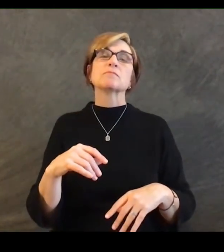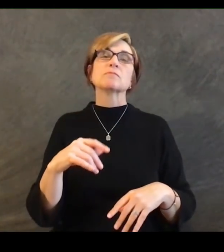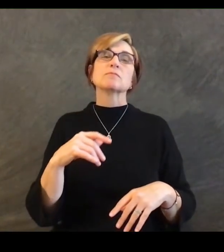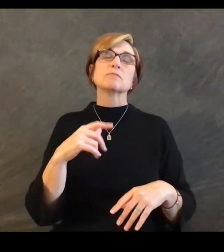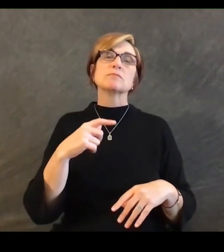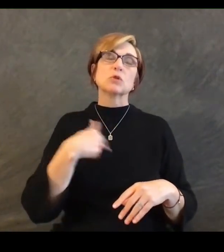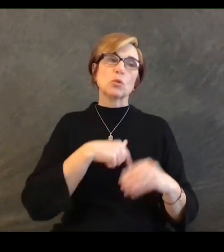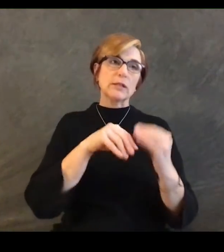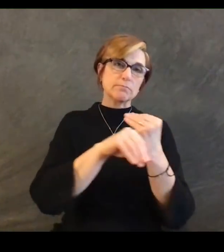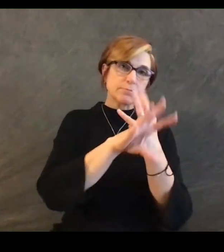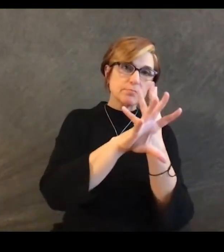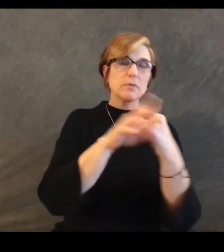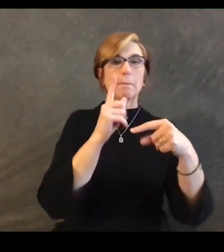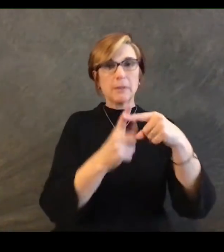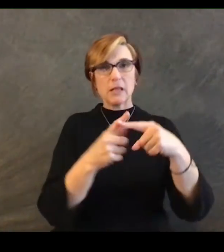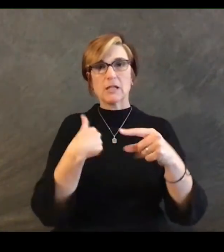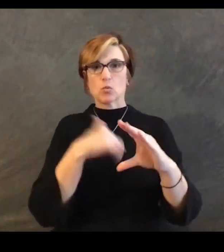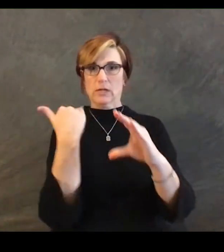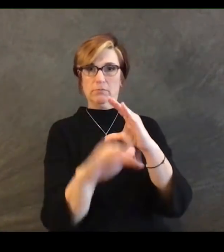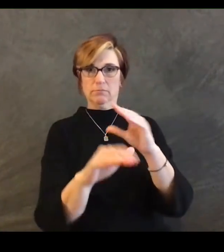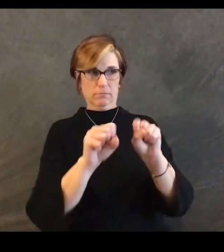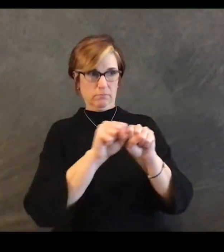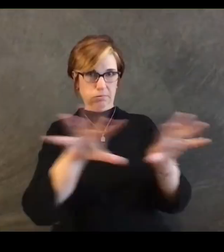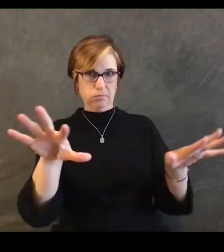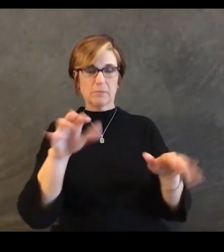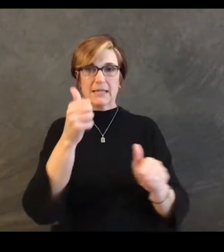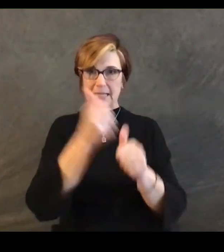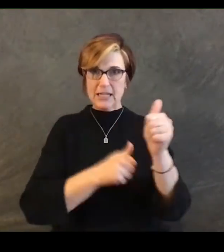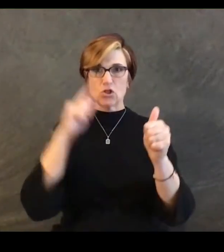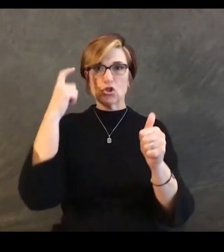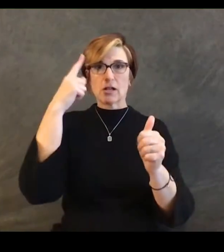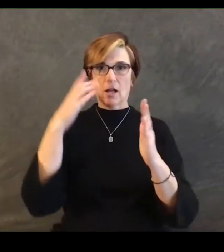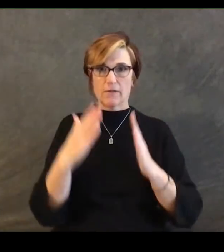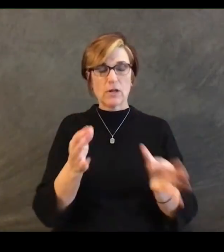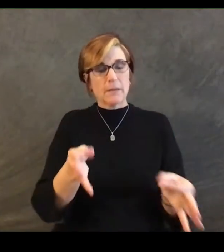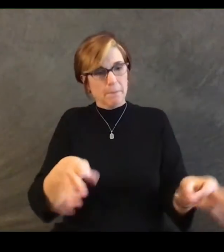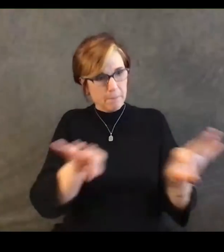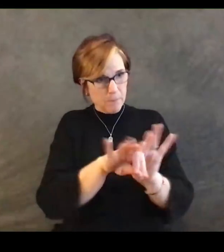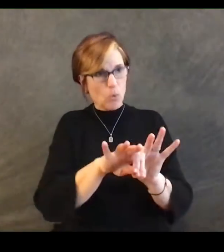governor the importance of using their National Guard if need be to move